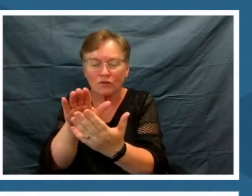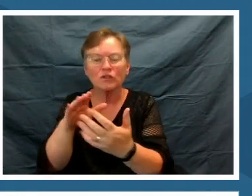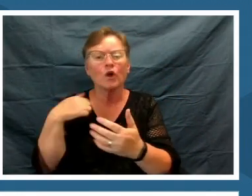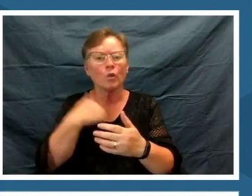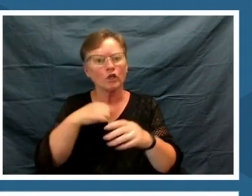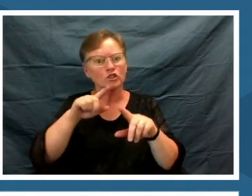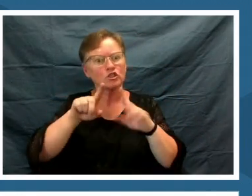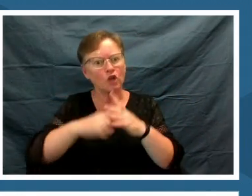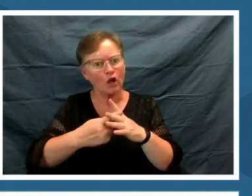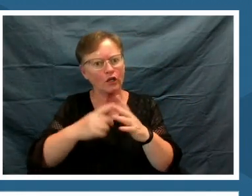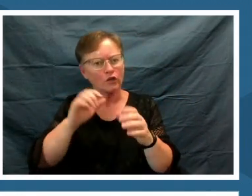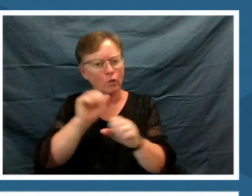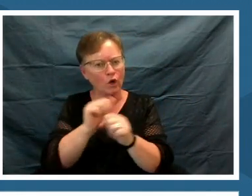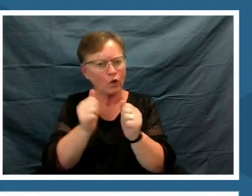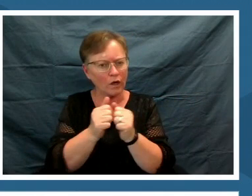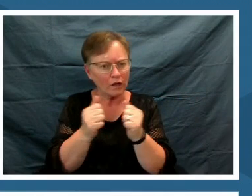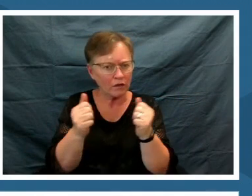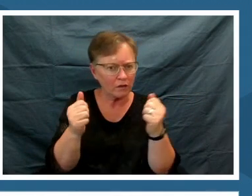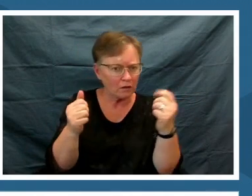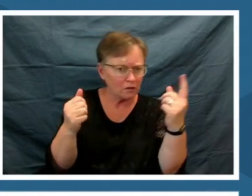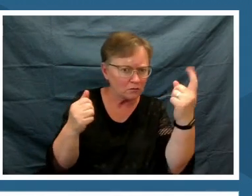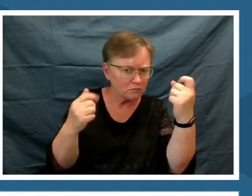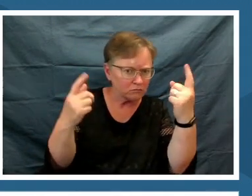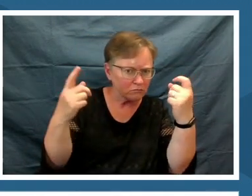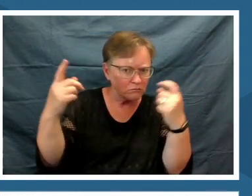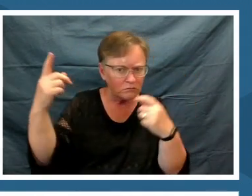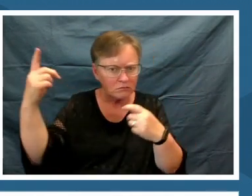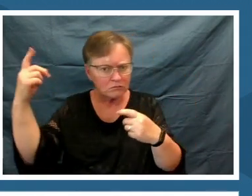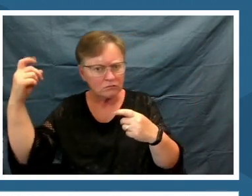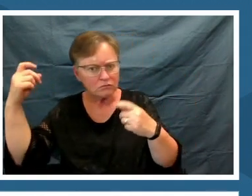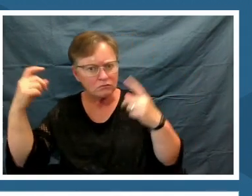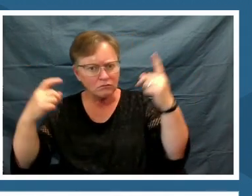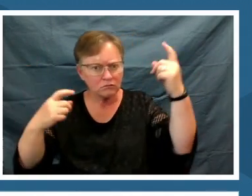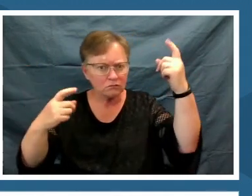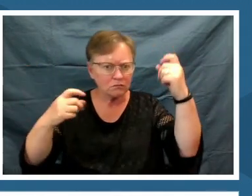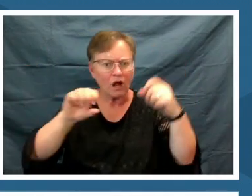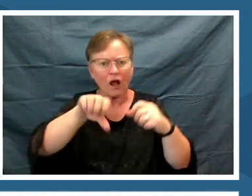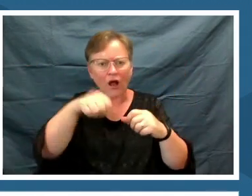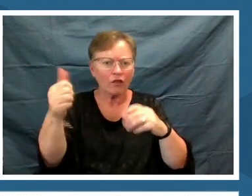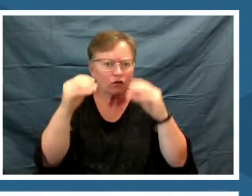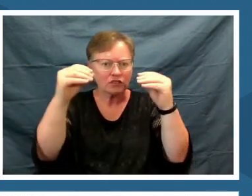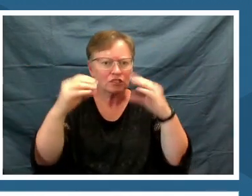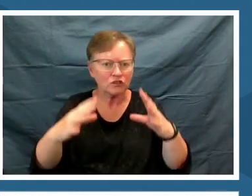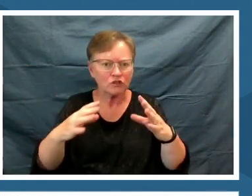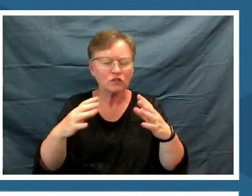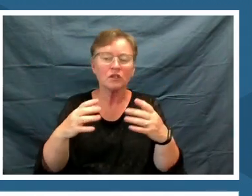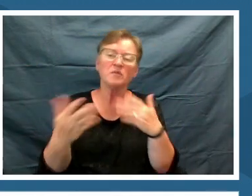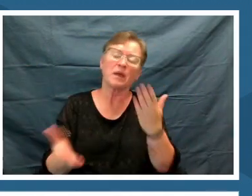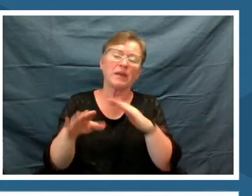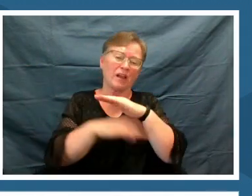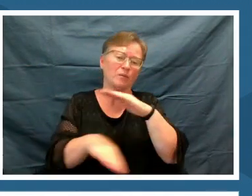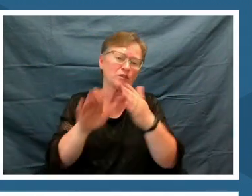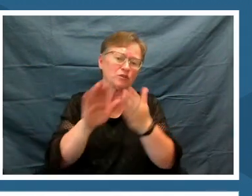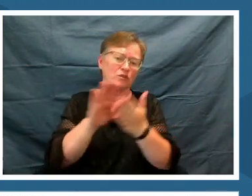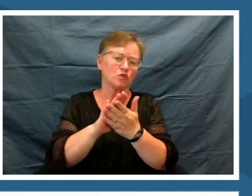um to do what might be in an elementary school like thematic teaching right so